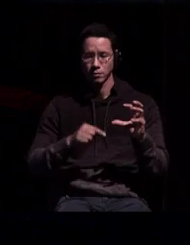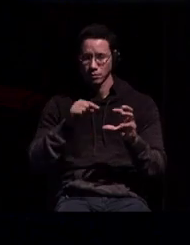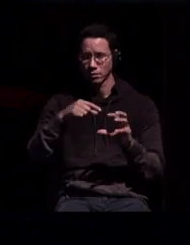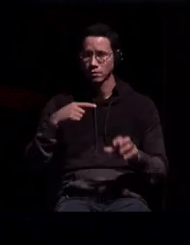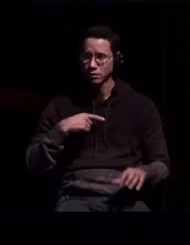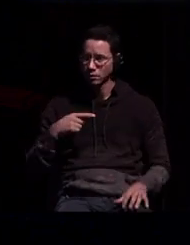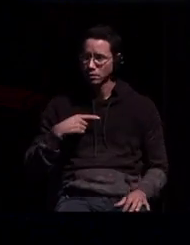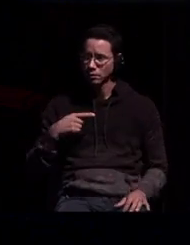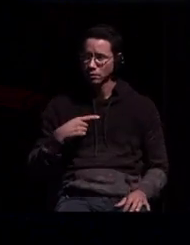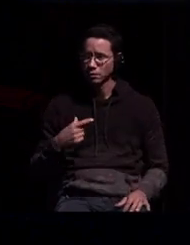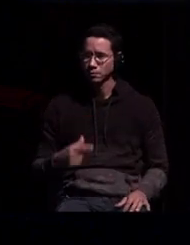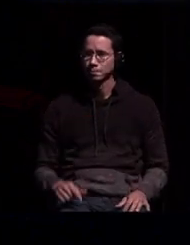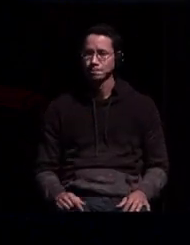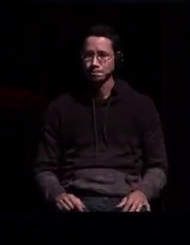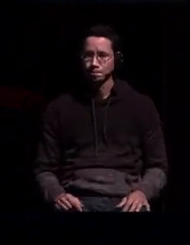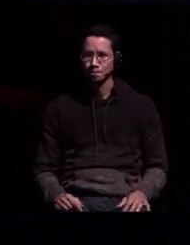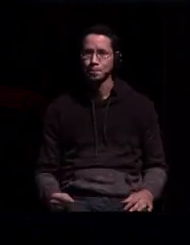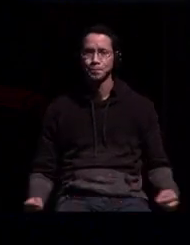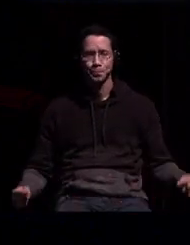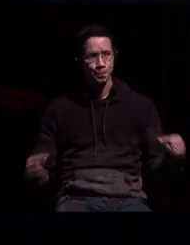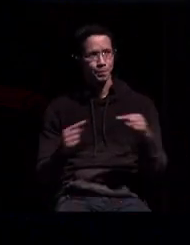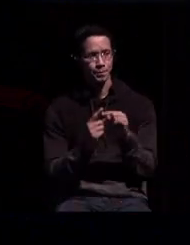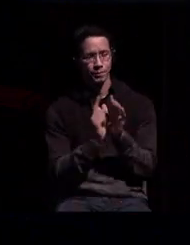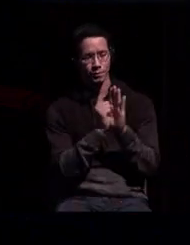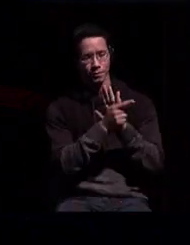The gender based analysis of public policies,